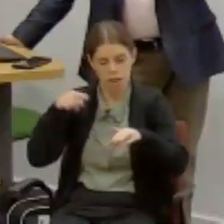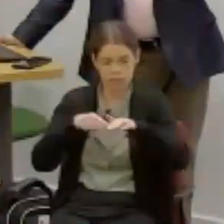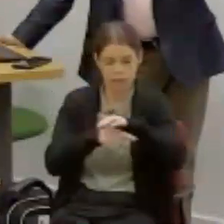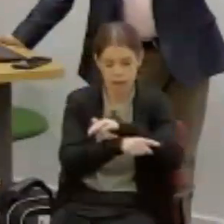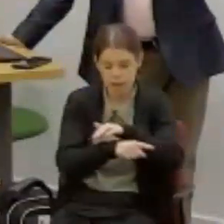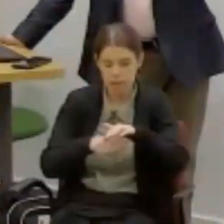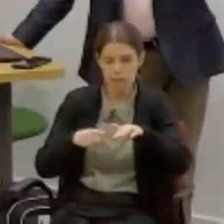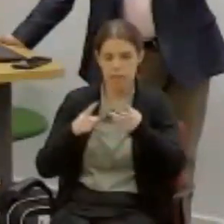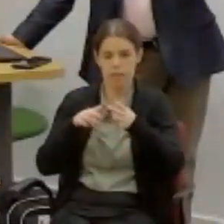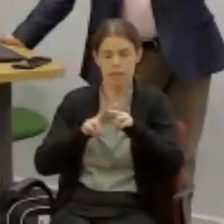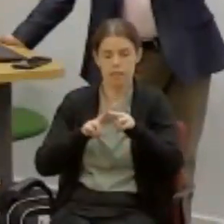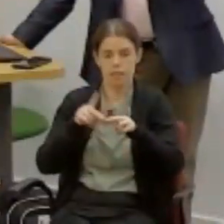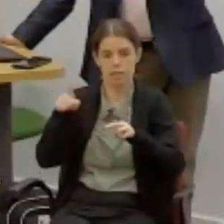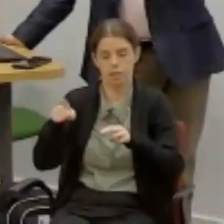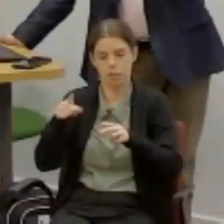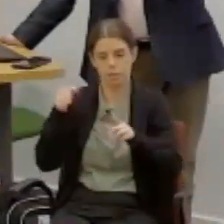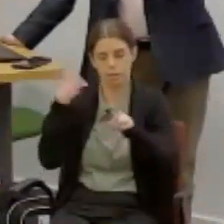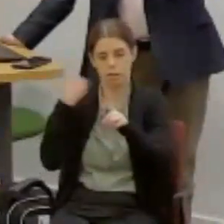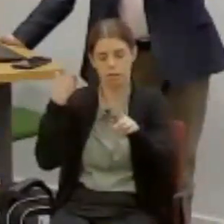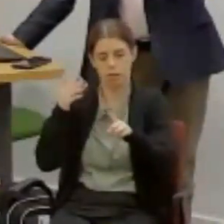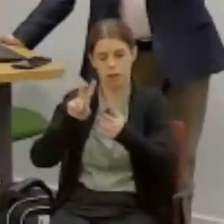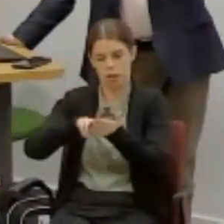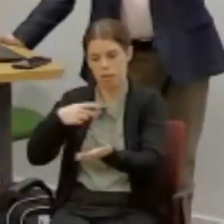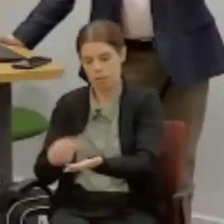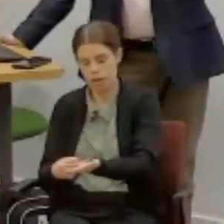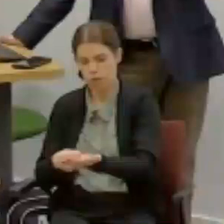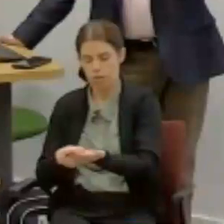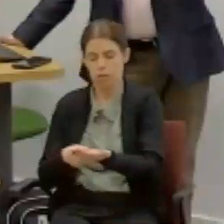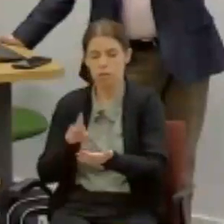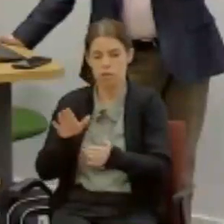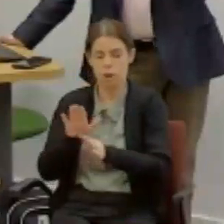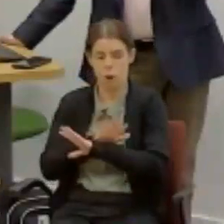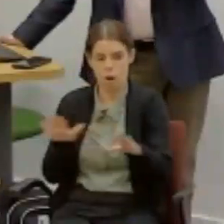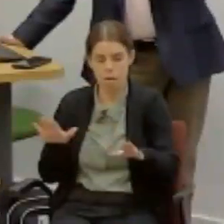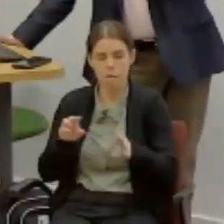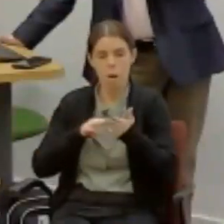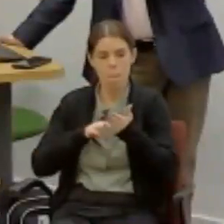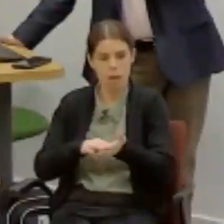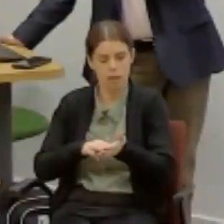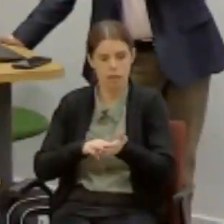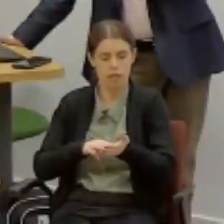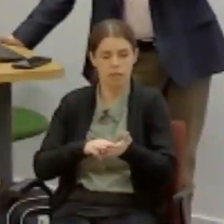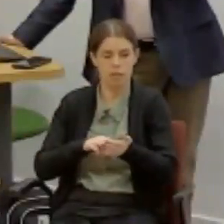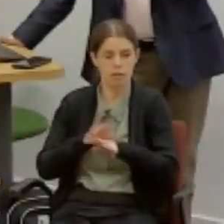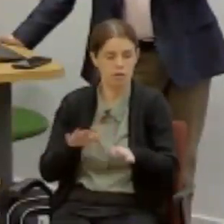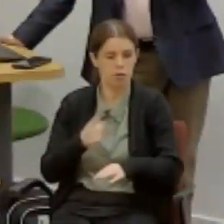And if you get knocked out boxing, you're out for months and not 6 days or 7 two weeks I think that rugby.